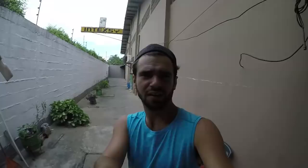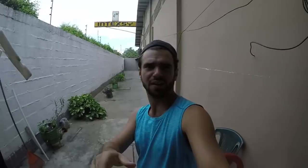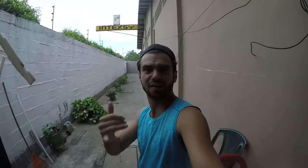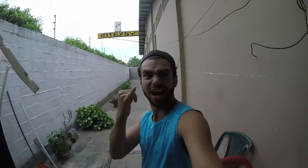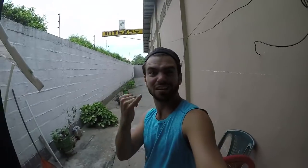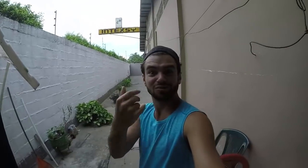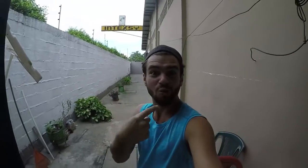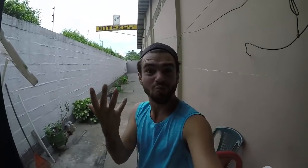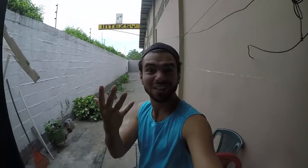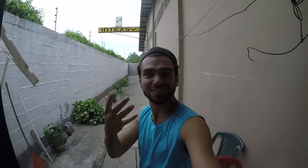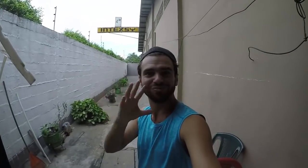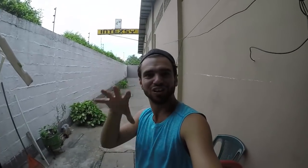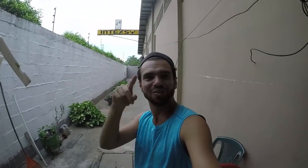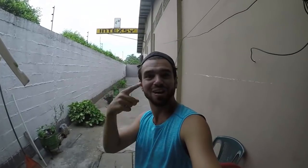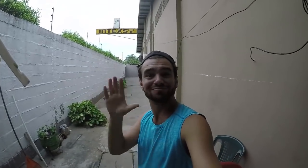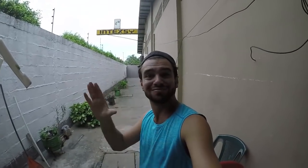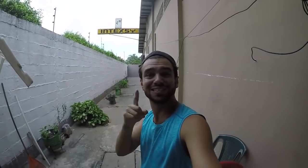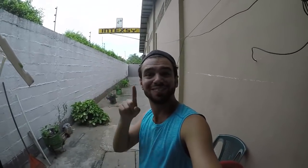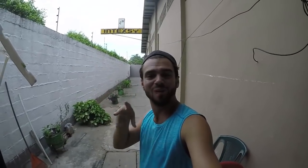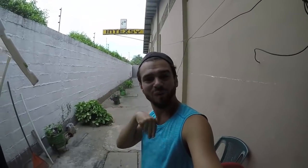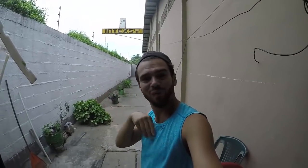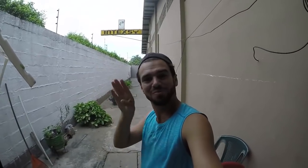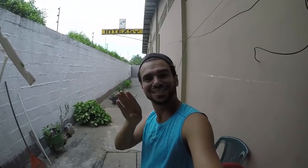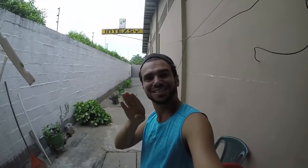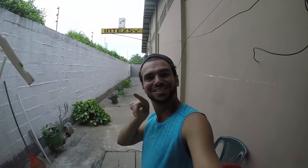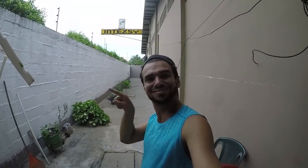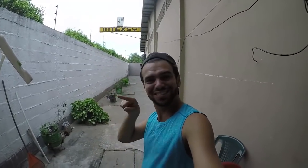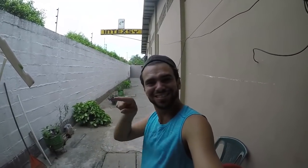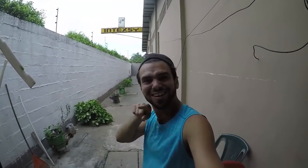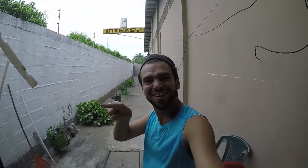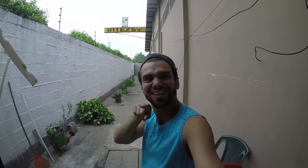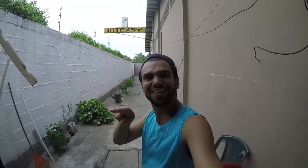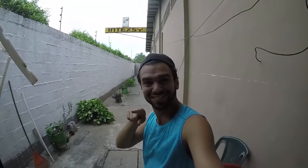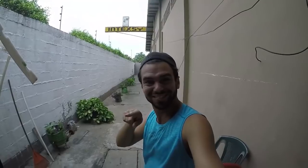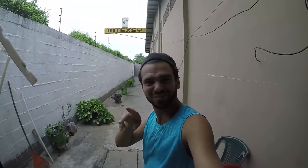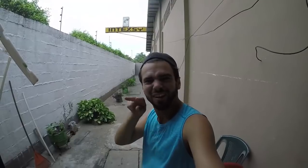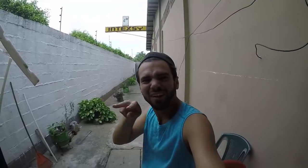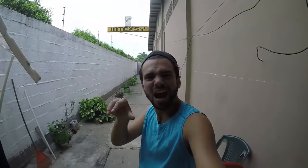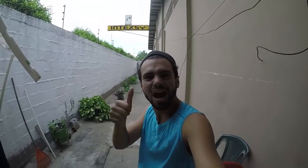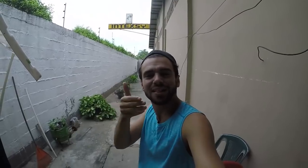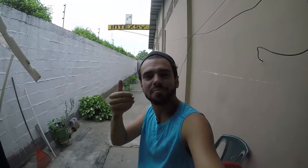Now what are you joining me on this trip? You guys will learn about this deaf-owned business in the sock factory! You will see how sock factory works.